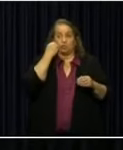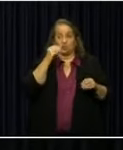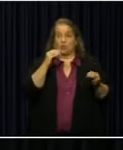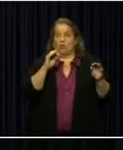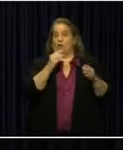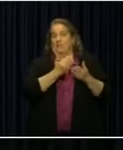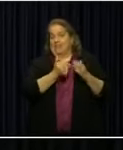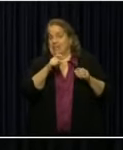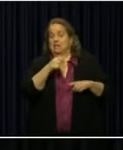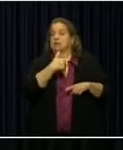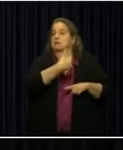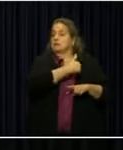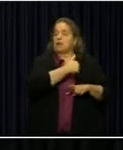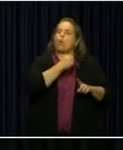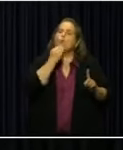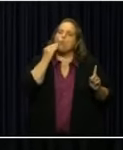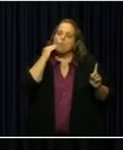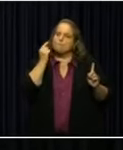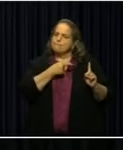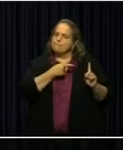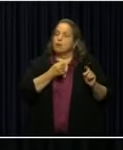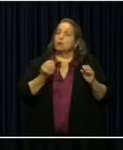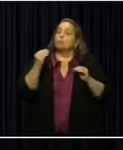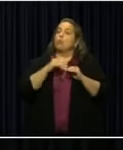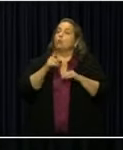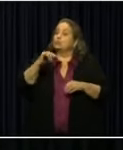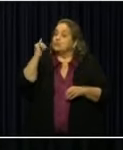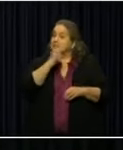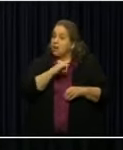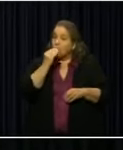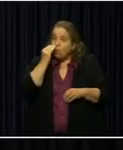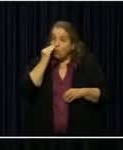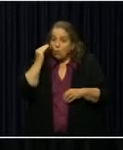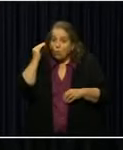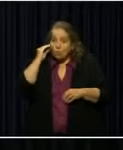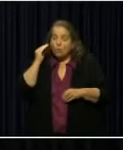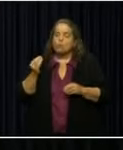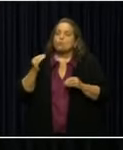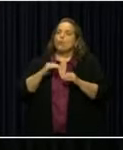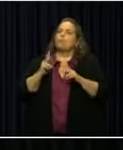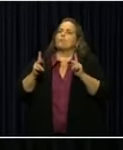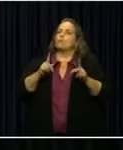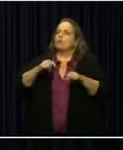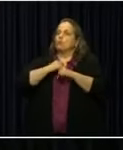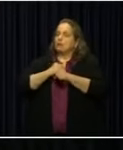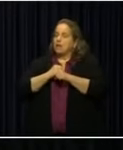GOT TO KEEP THAT GOING. BUT ONCE WE KNOW SOMETHING'S WORKING, ONCE WE KNOW IT'S